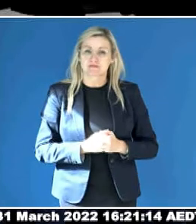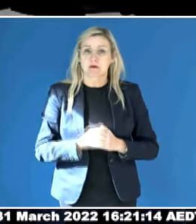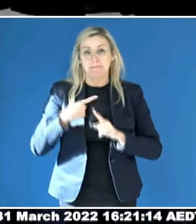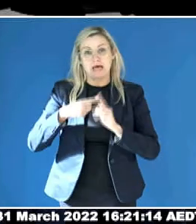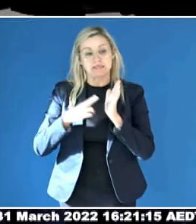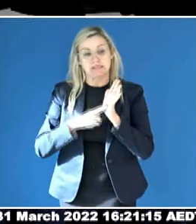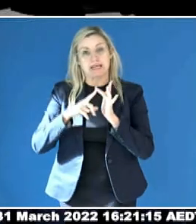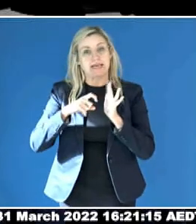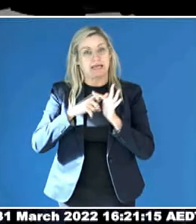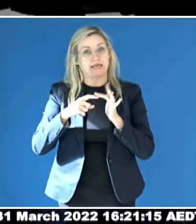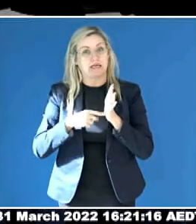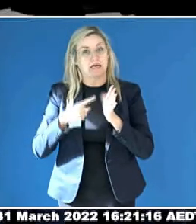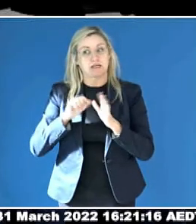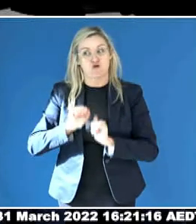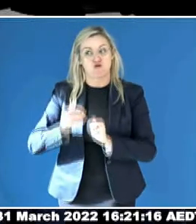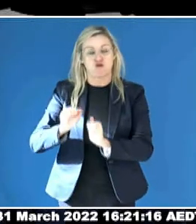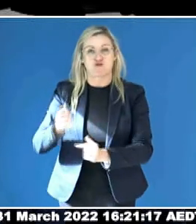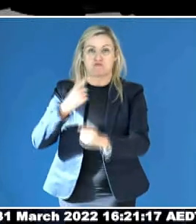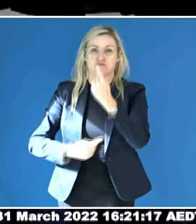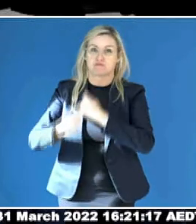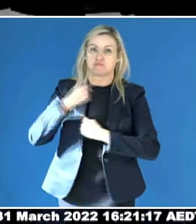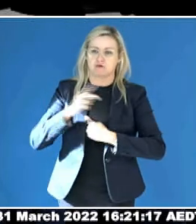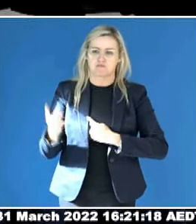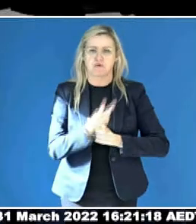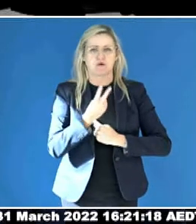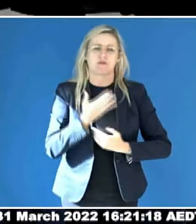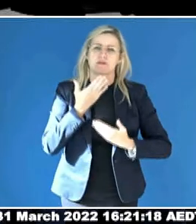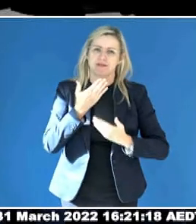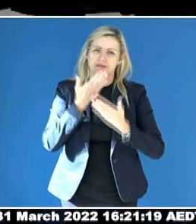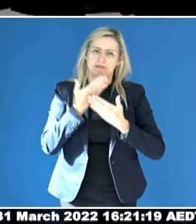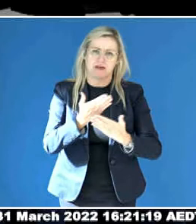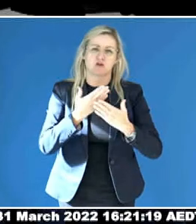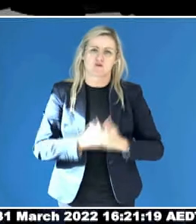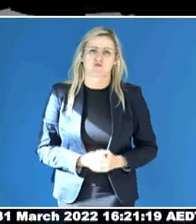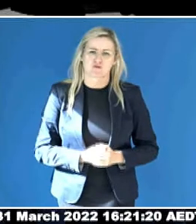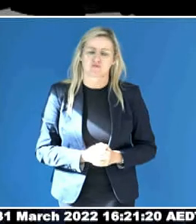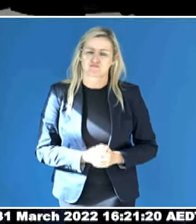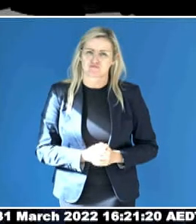It's been really excellent and wonderful that the voices of women and girls has come